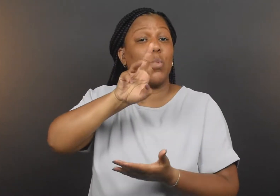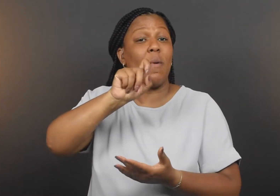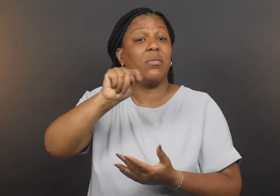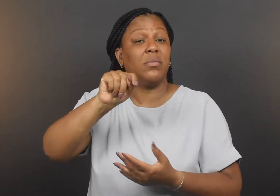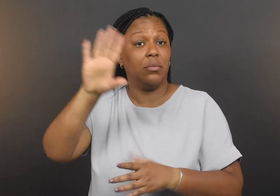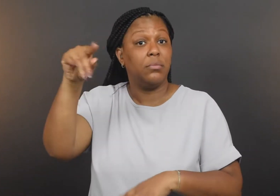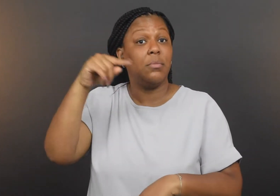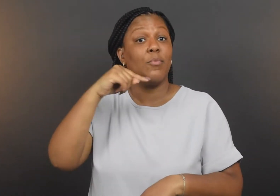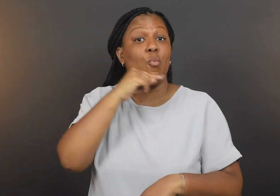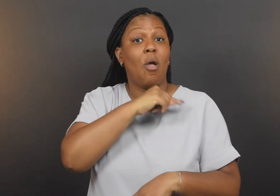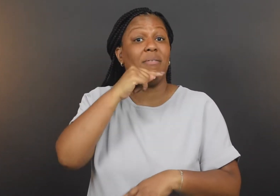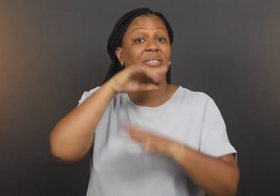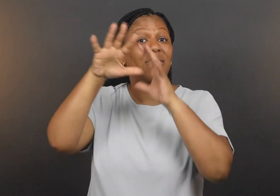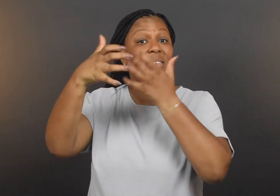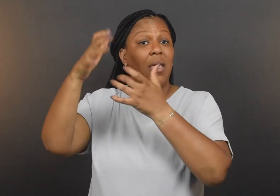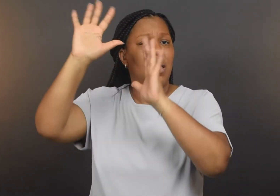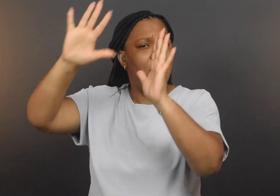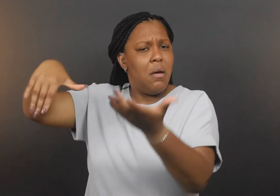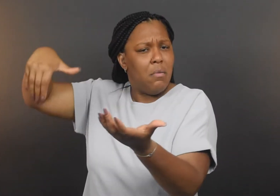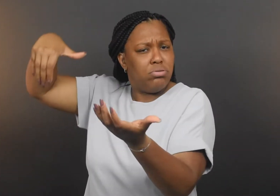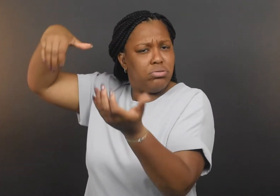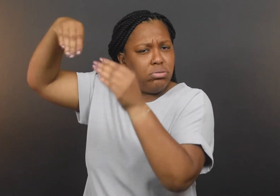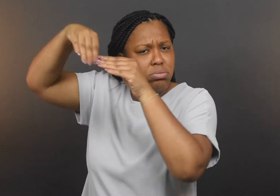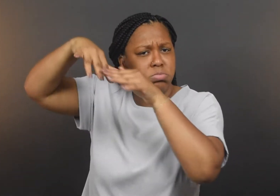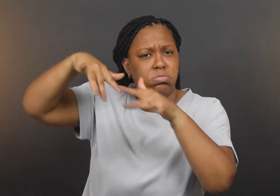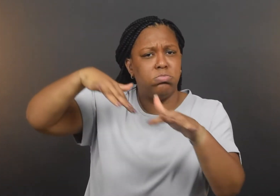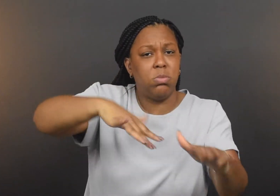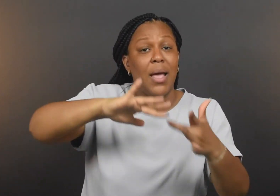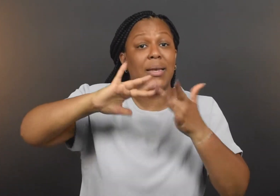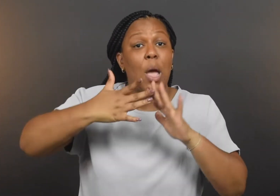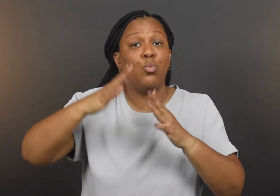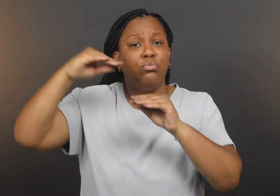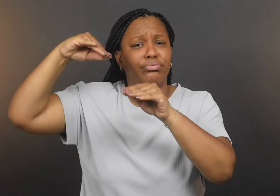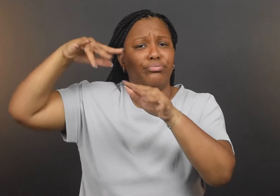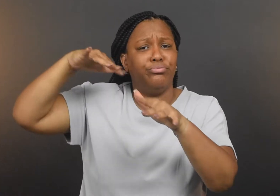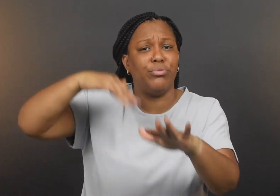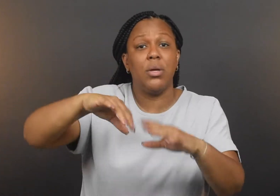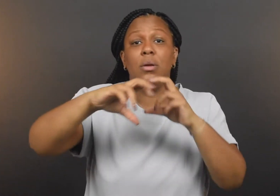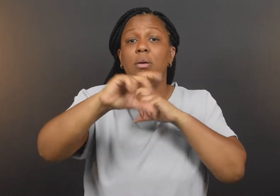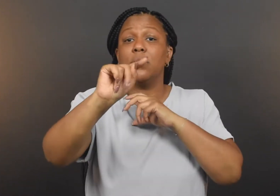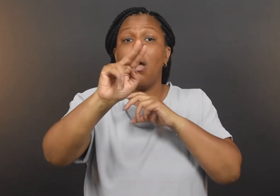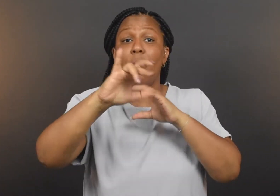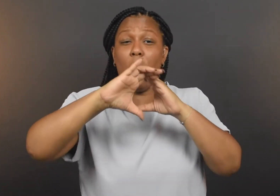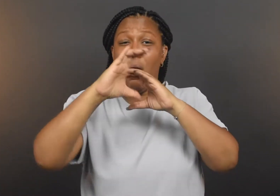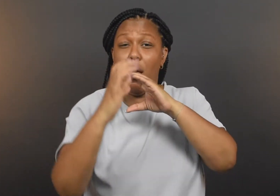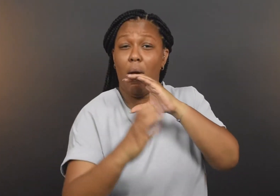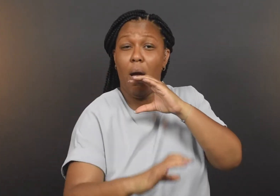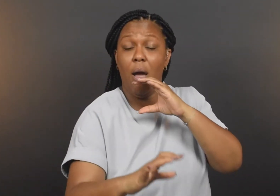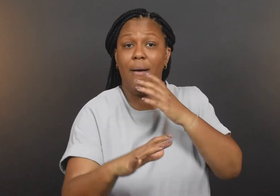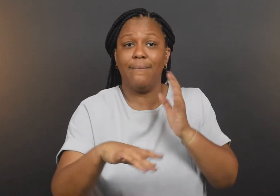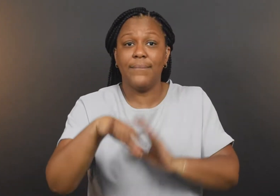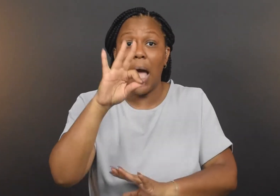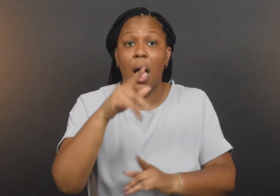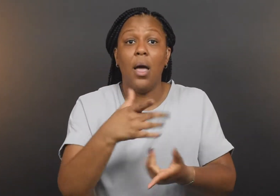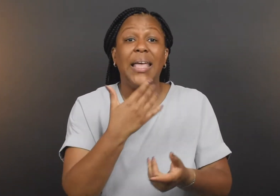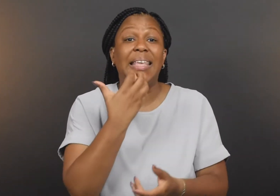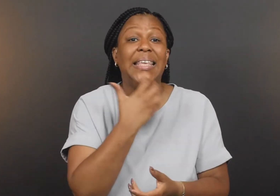In Milwaukee, the downpour flooded a network of steam tunnels that provided heat and hot